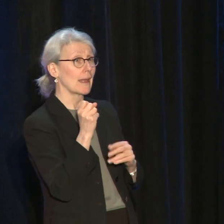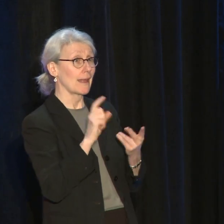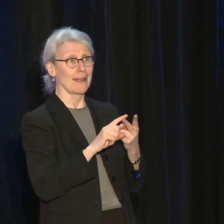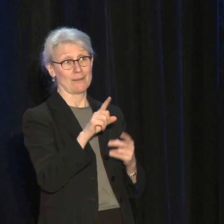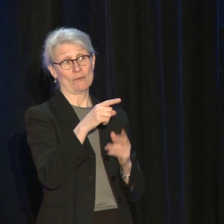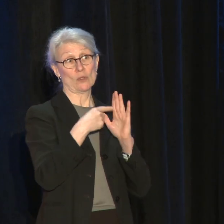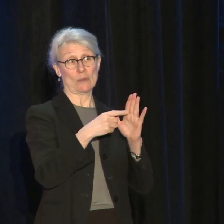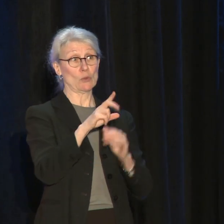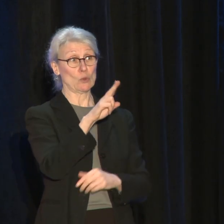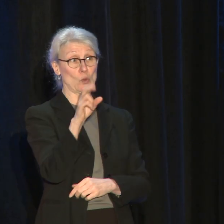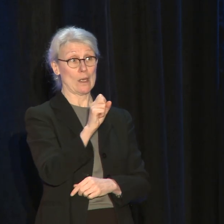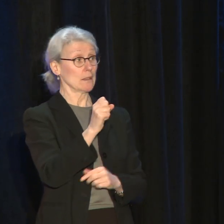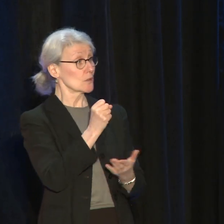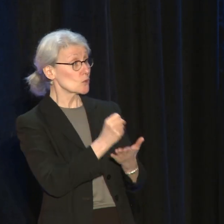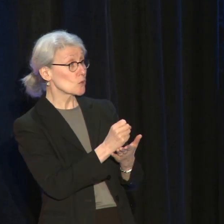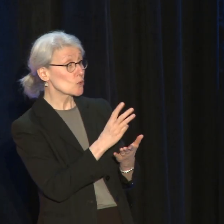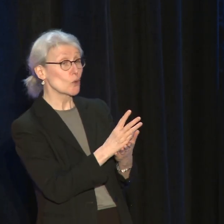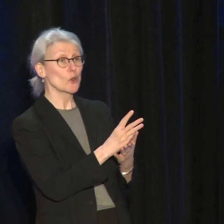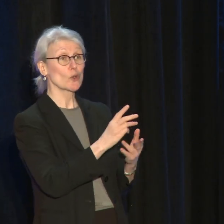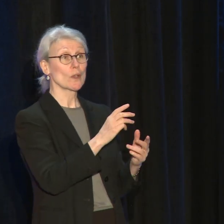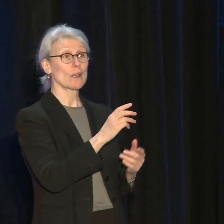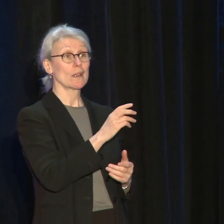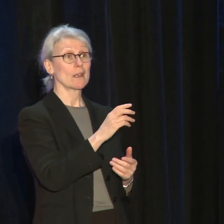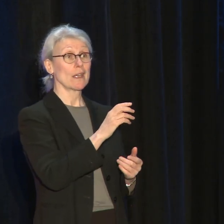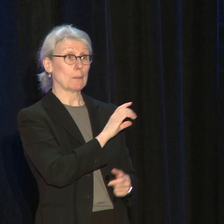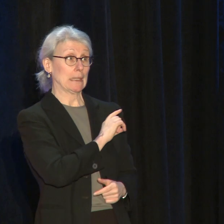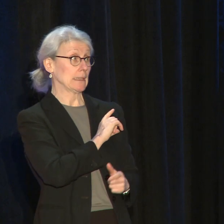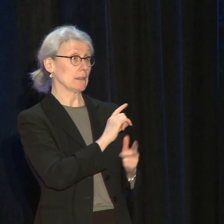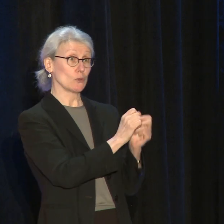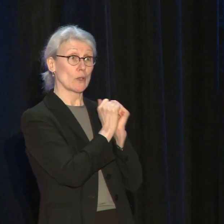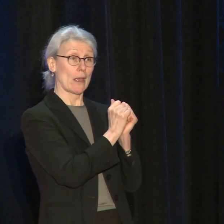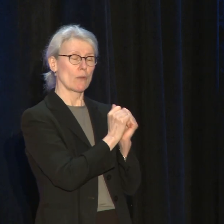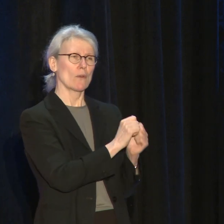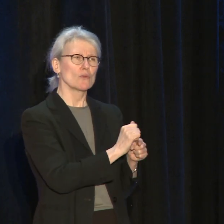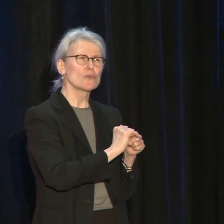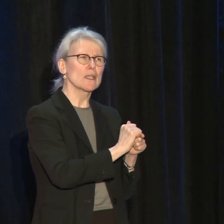social workers and police officers train together and work together in